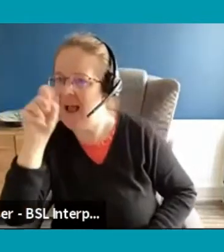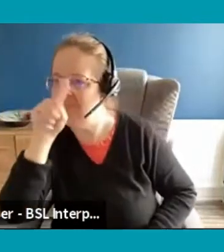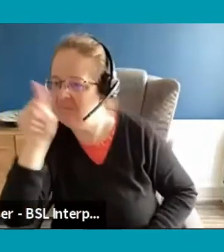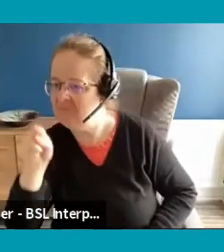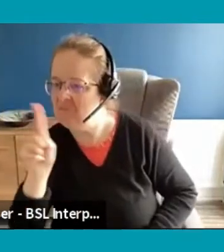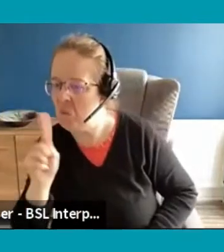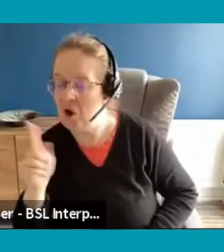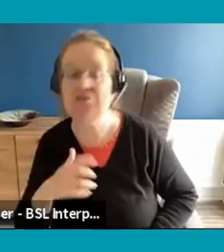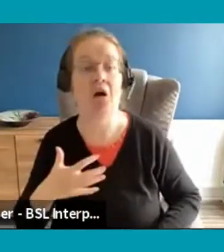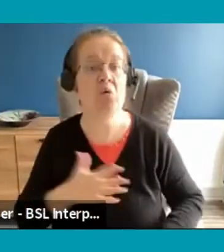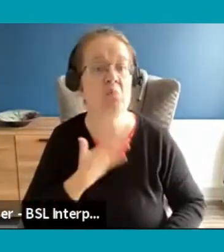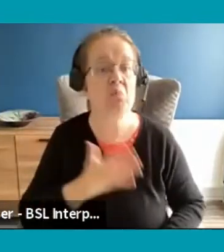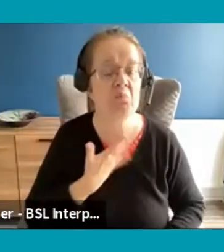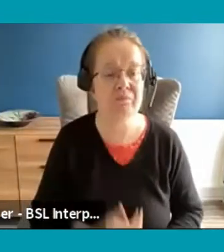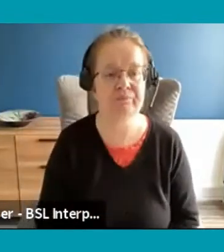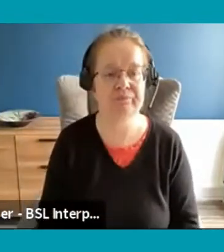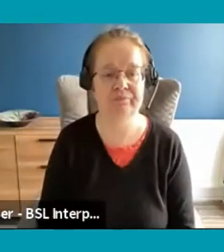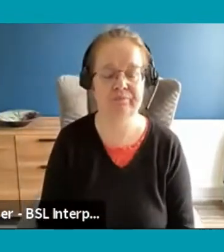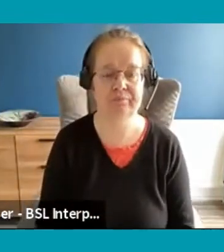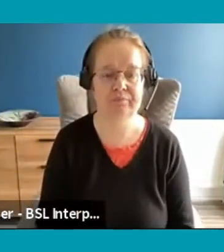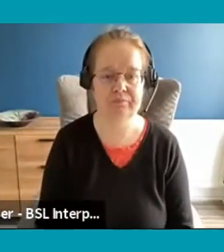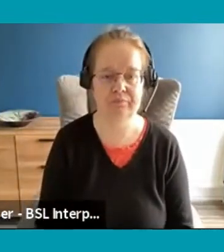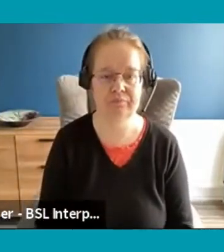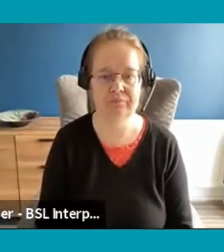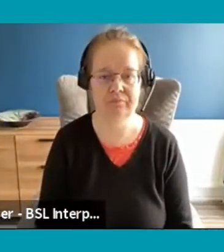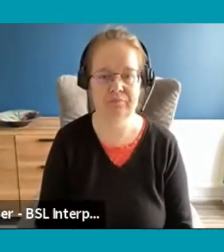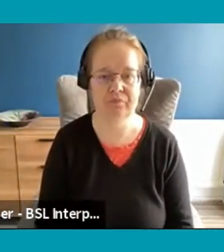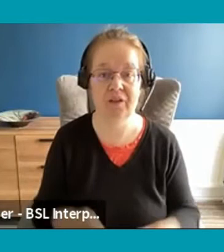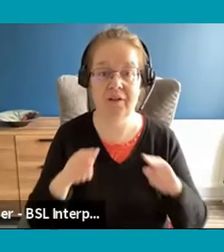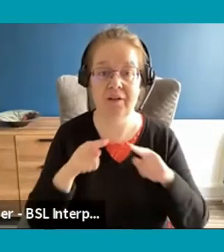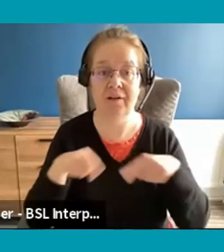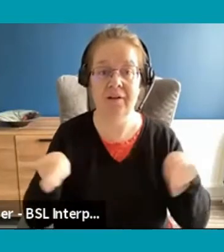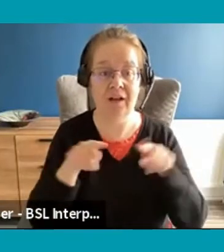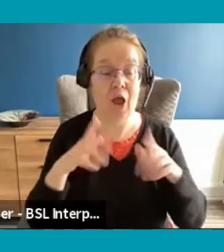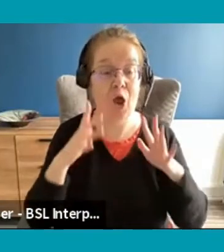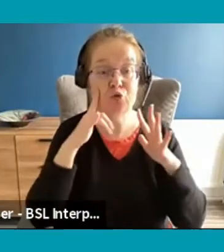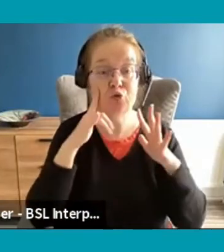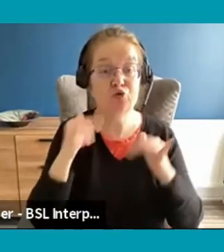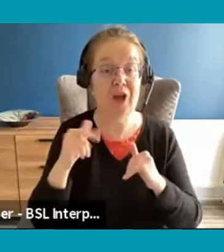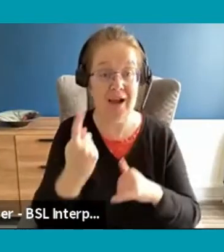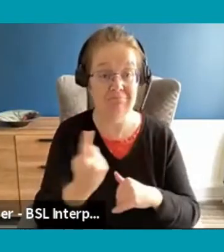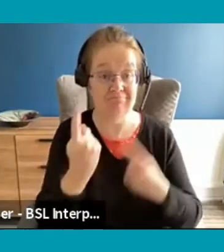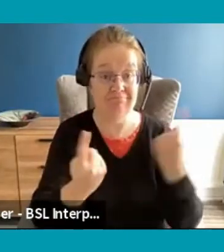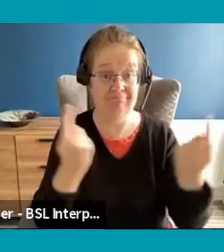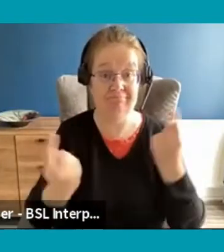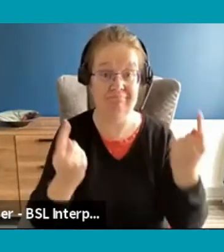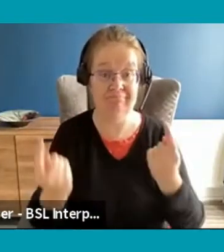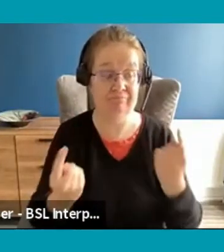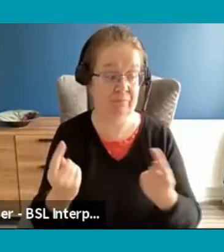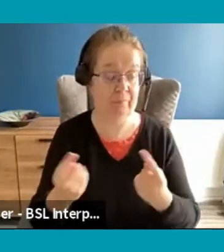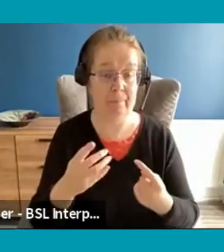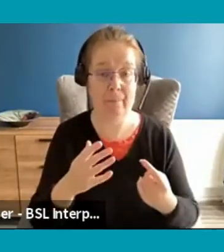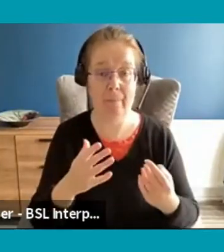Fabulous thank you, so guys, if you haven't checked it out already you can. You can be doing it now. I'm sure you can all multitask.